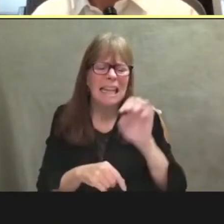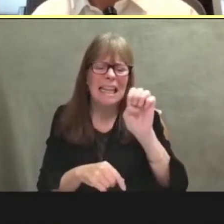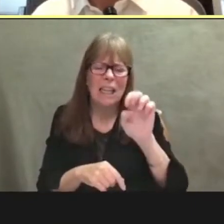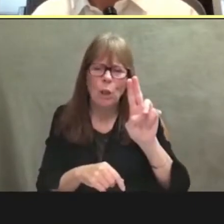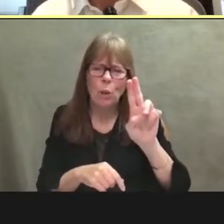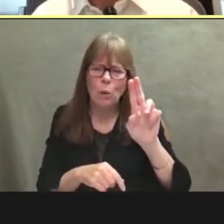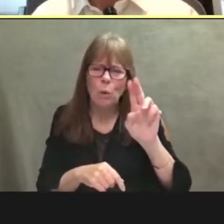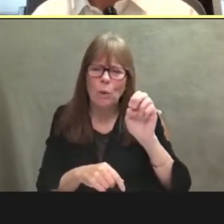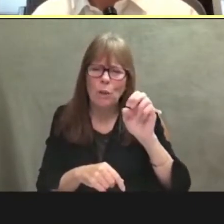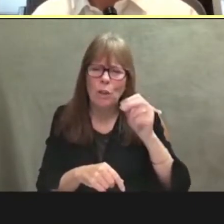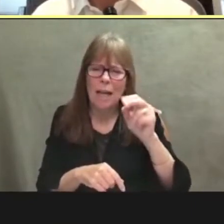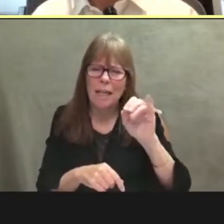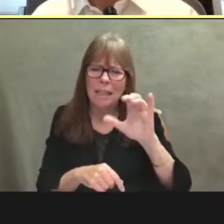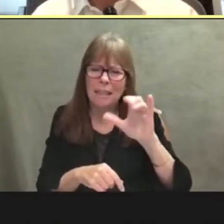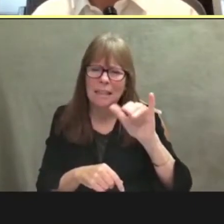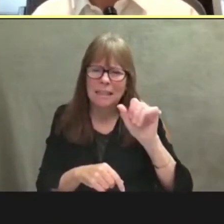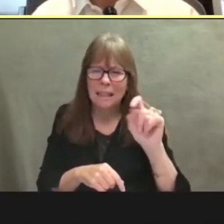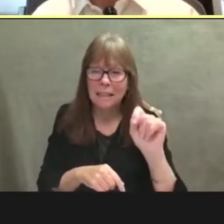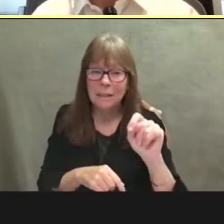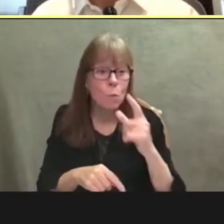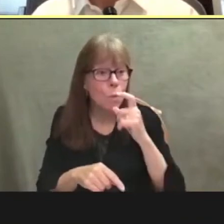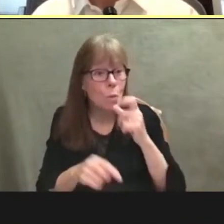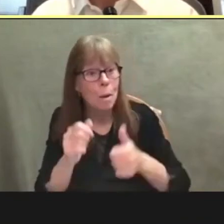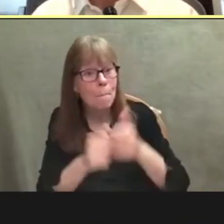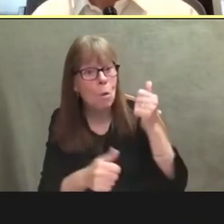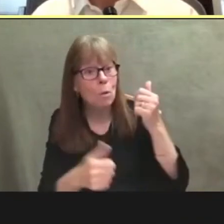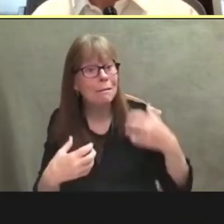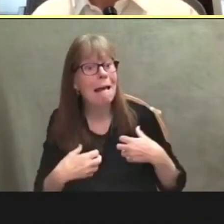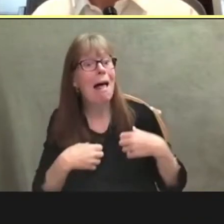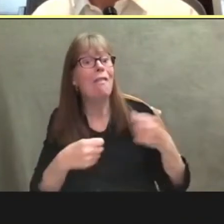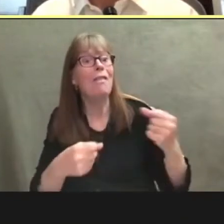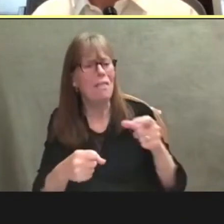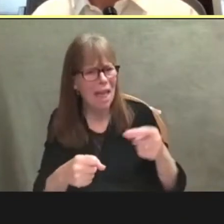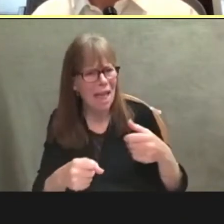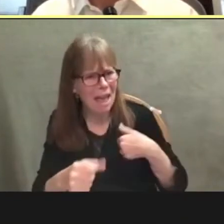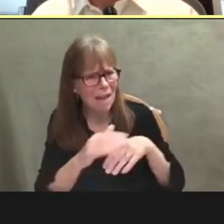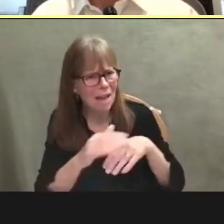healthiest among our society should have access to the knowledge and training necessary to